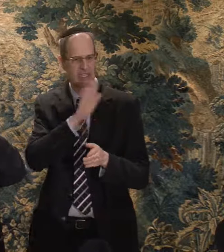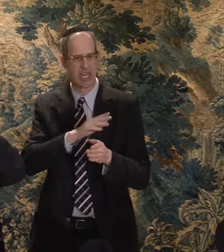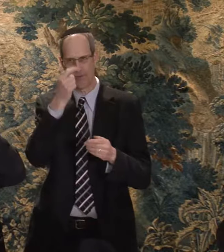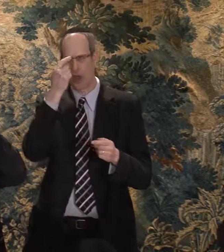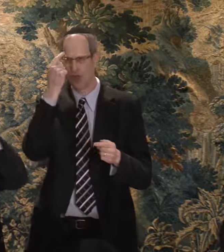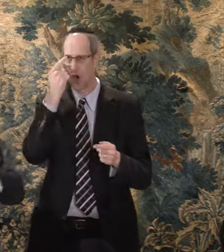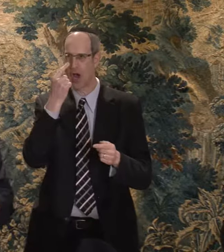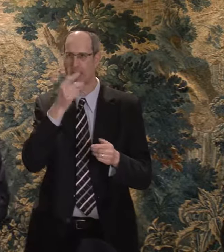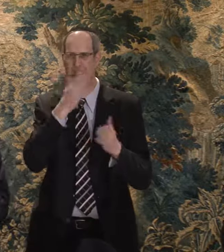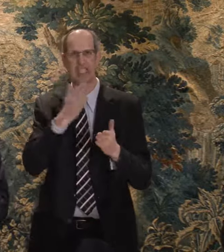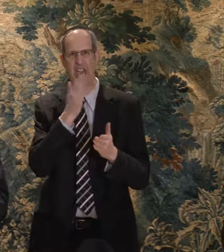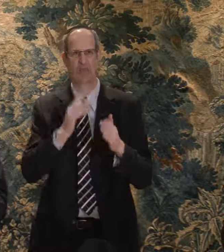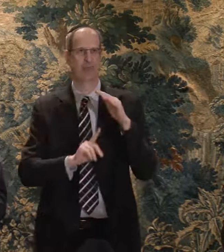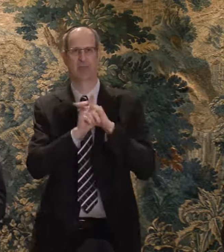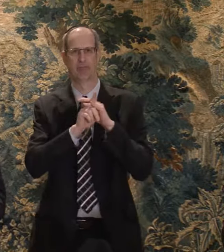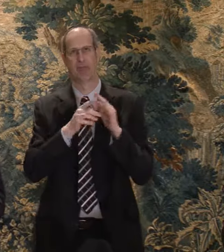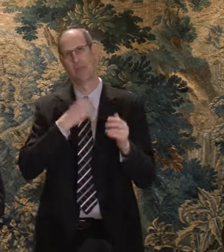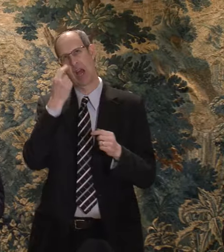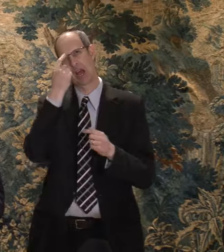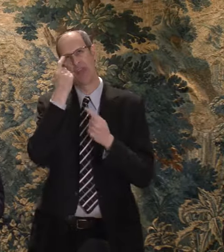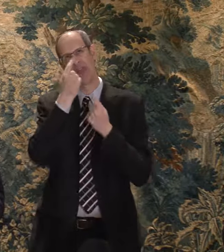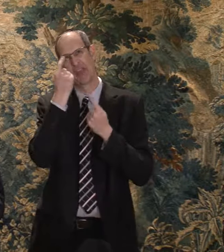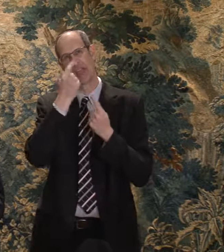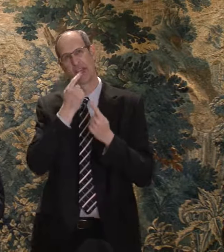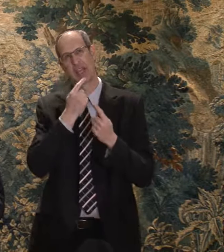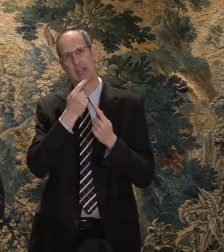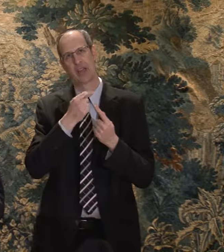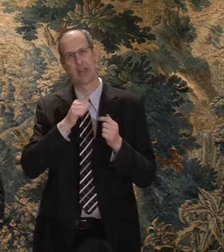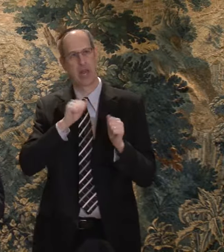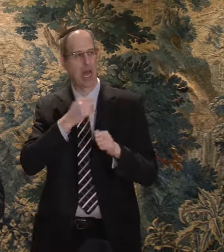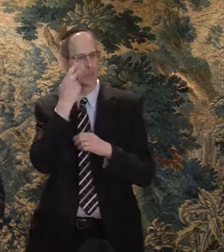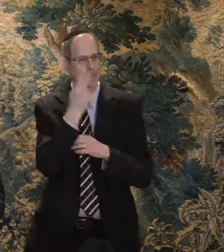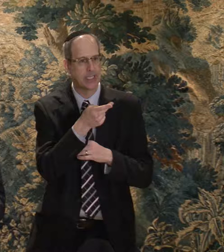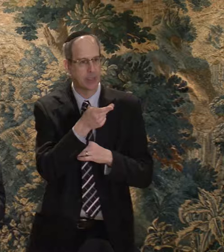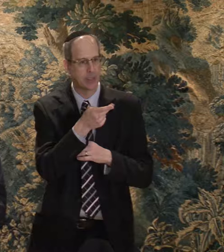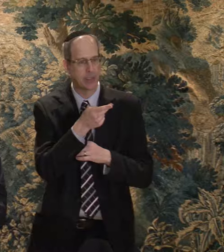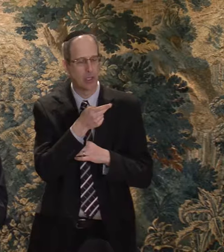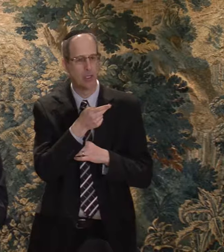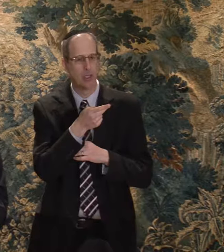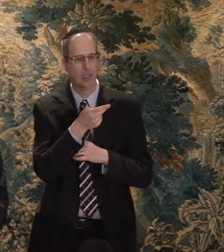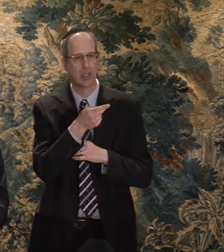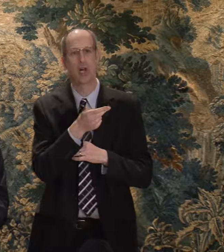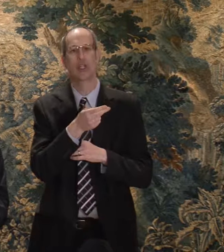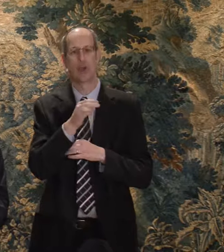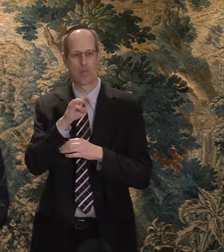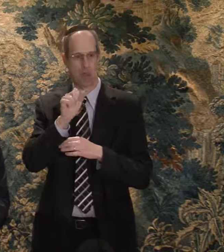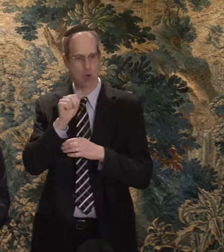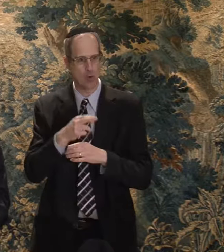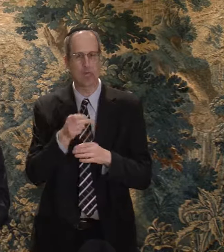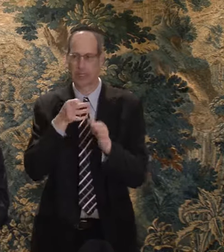occurred to me in my thinking process that I would see you dr. Haley come around Philip D is